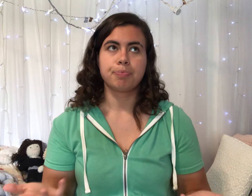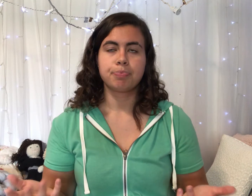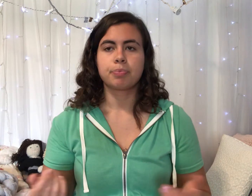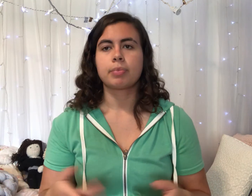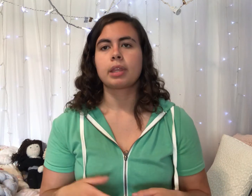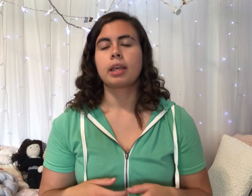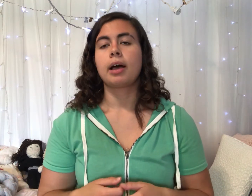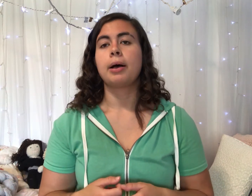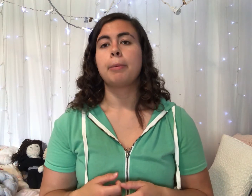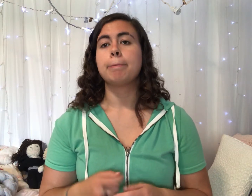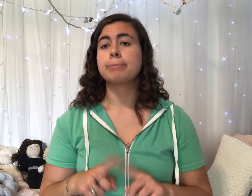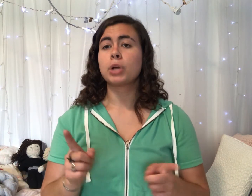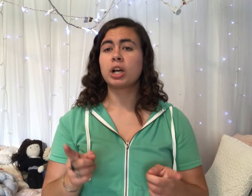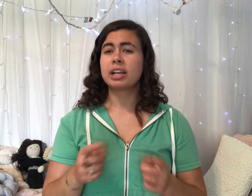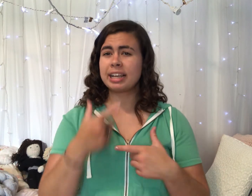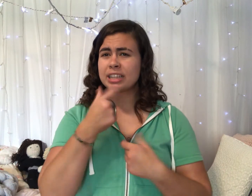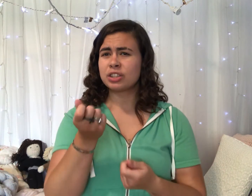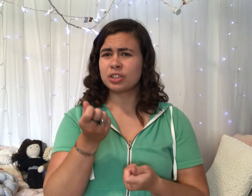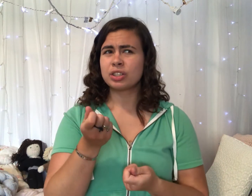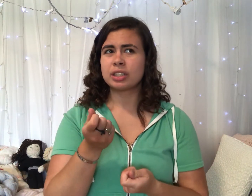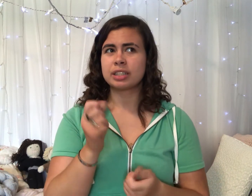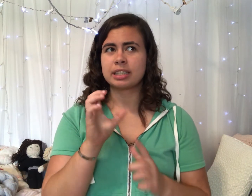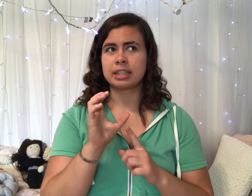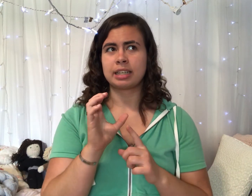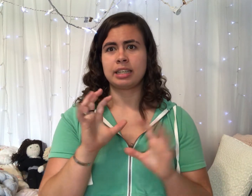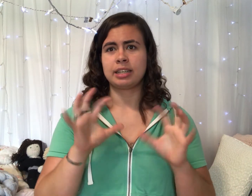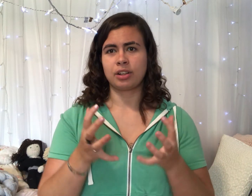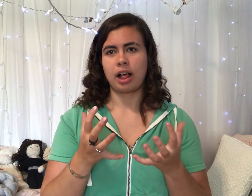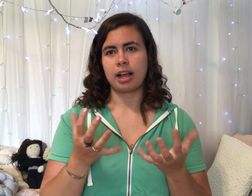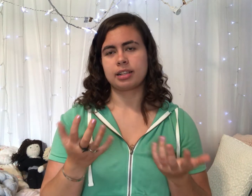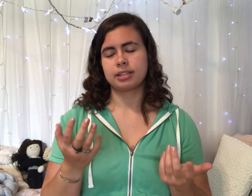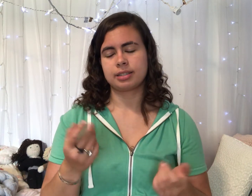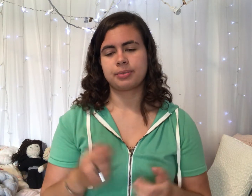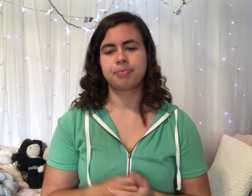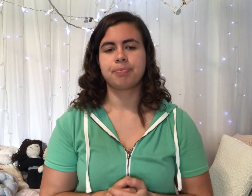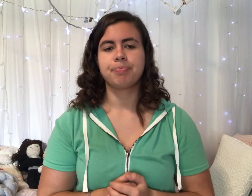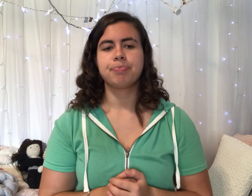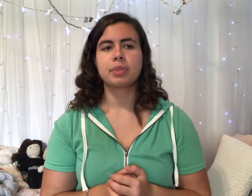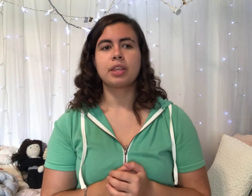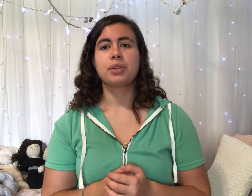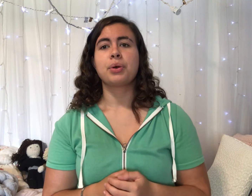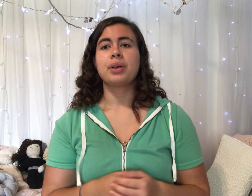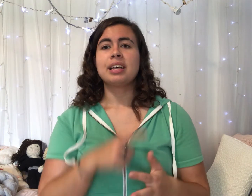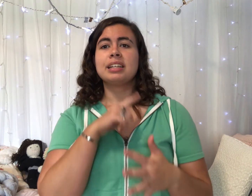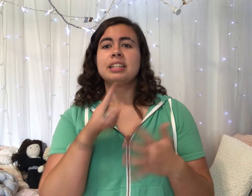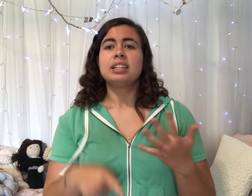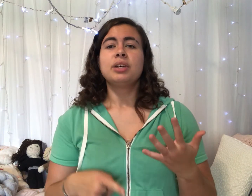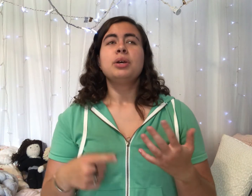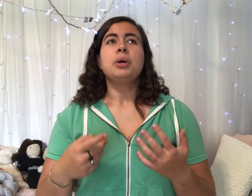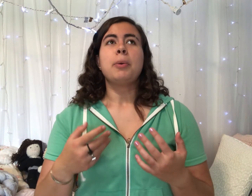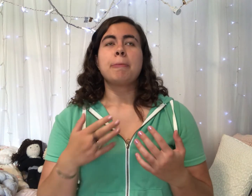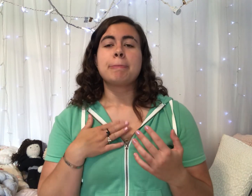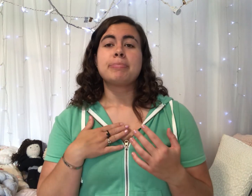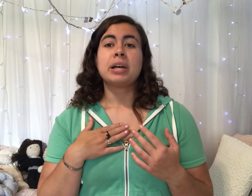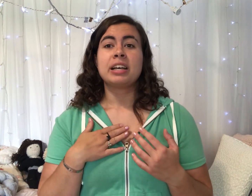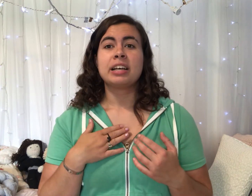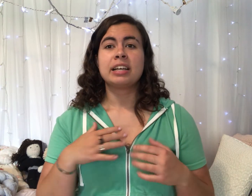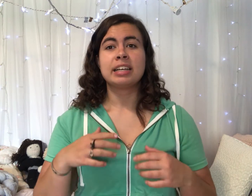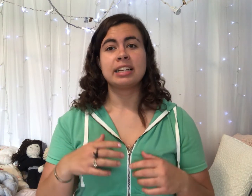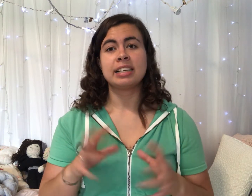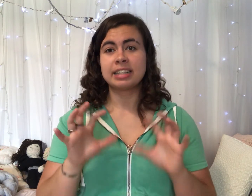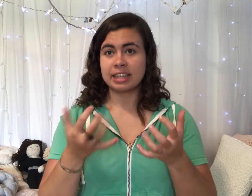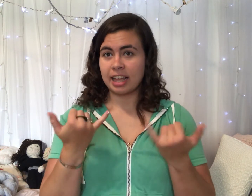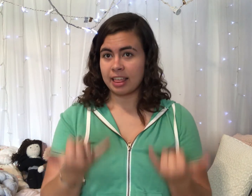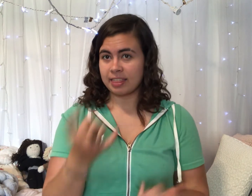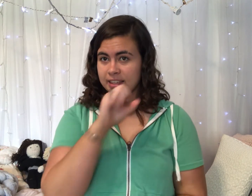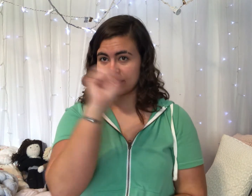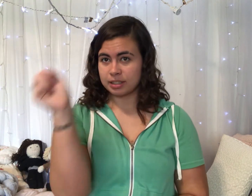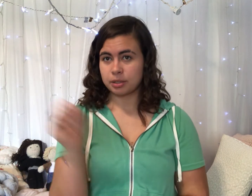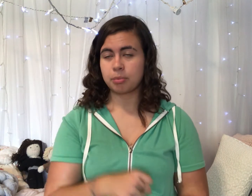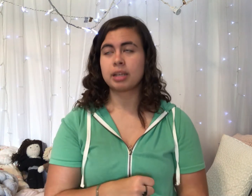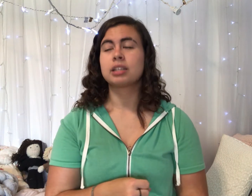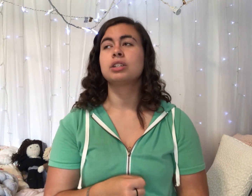But it's an interesting class. So those are my classes for this semester.